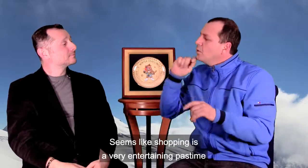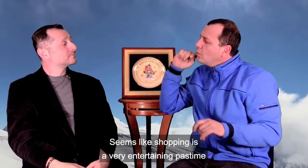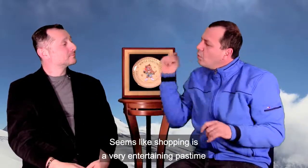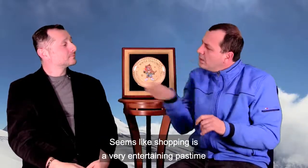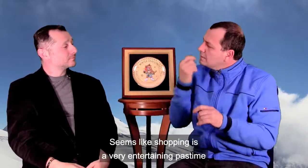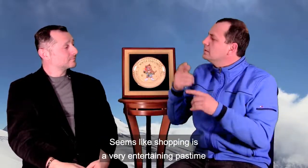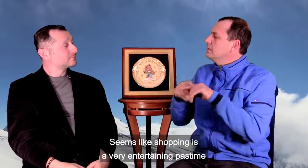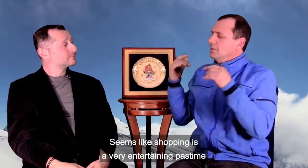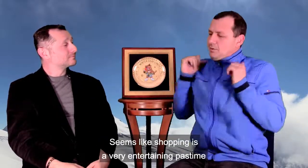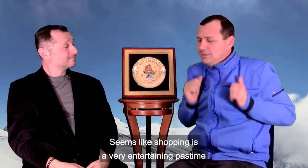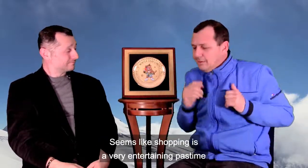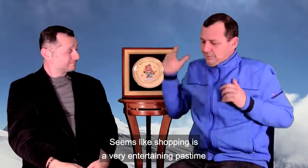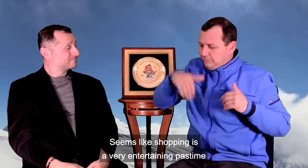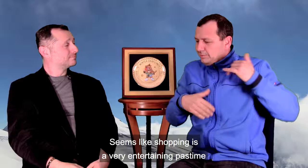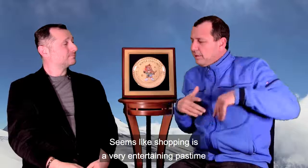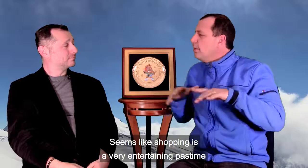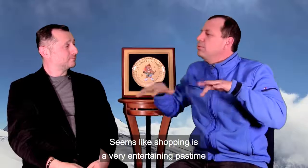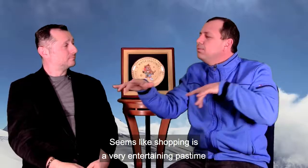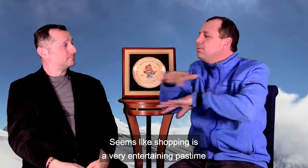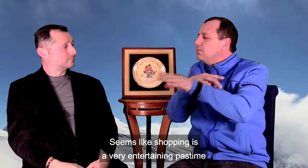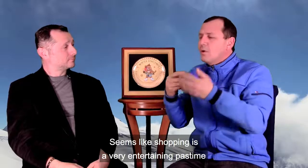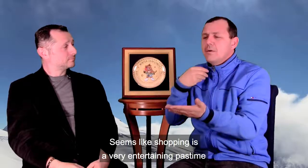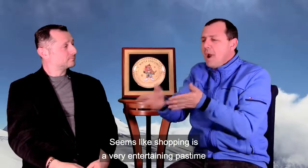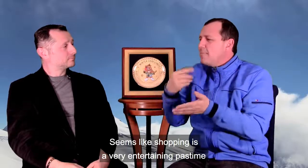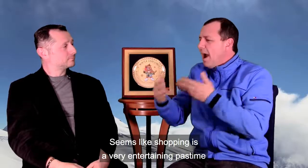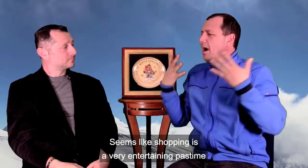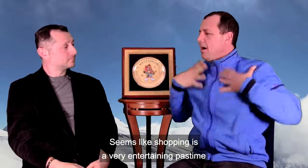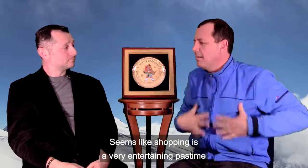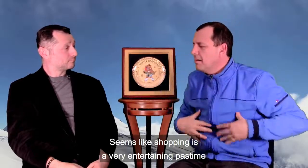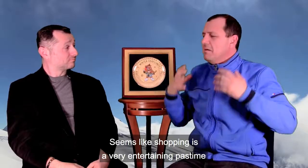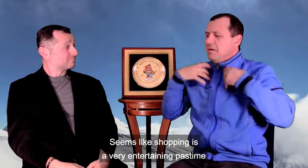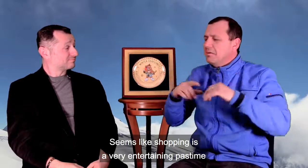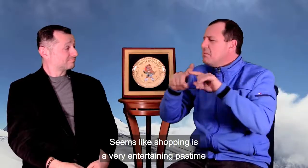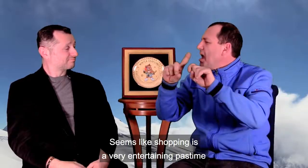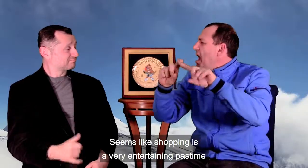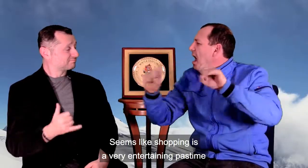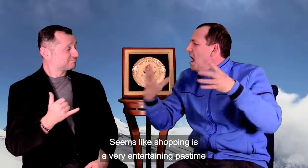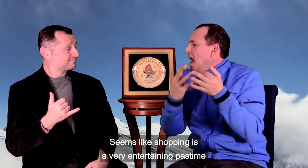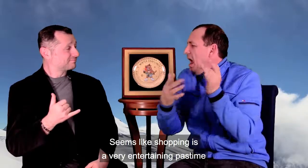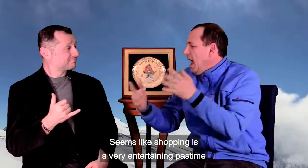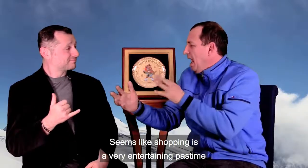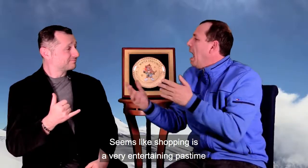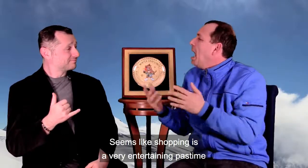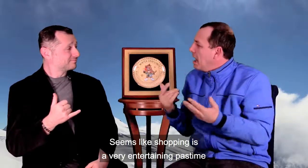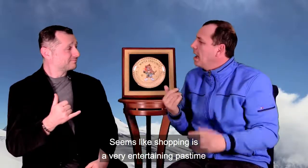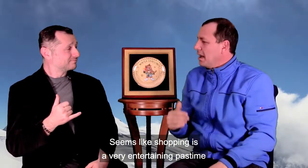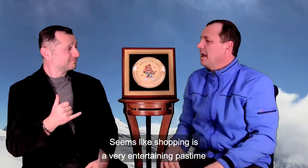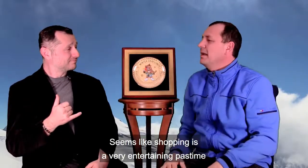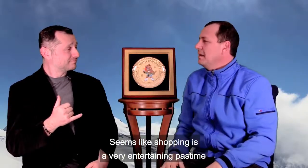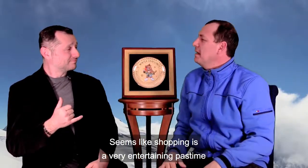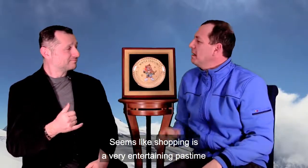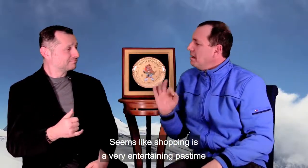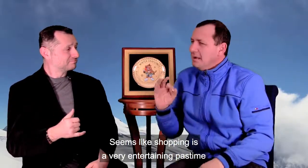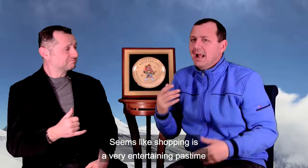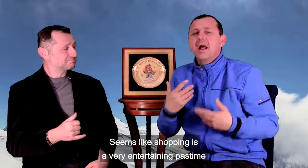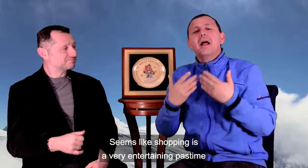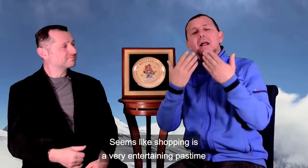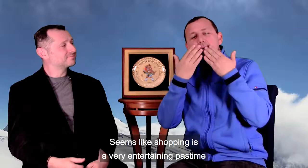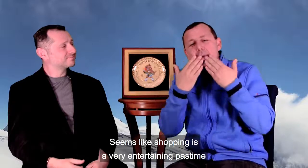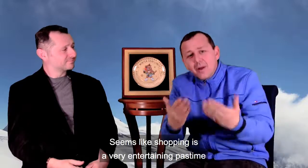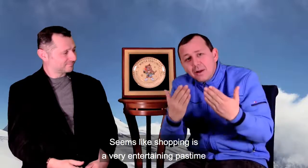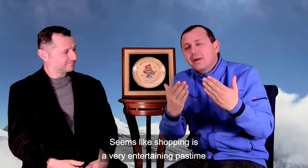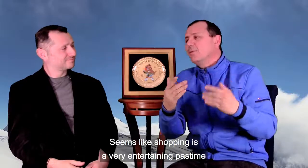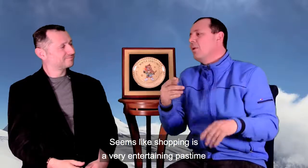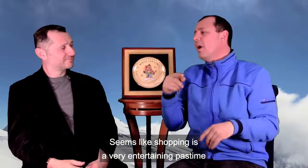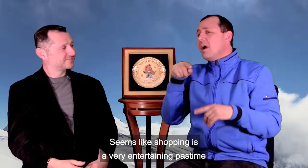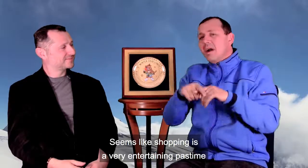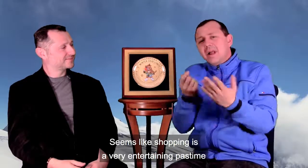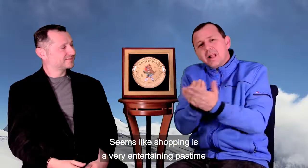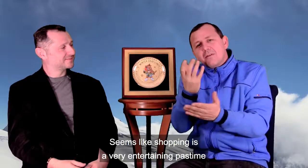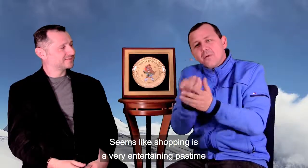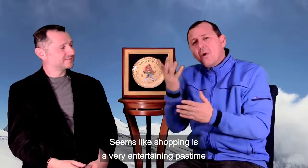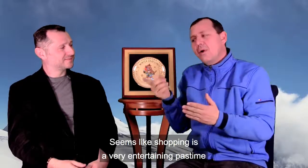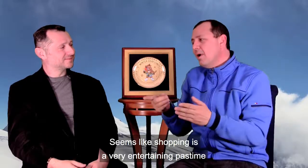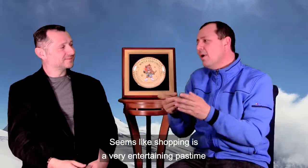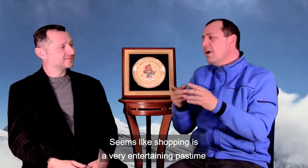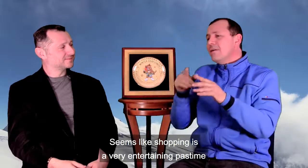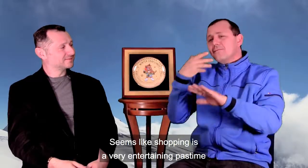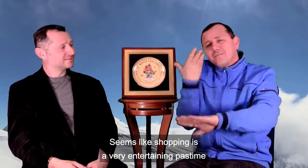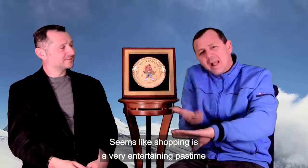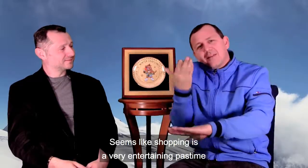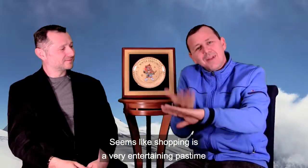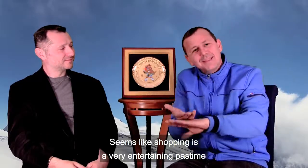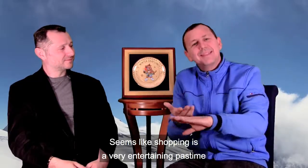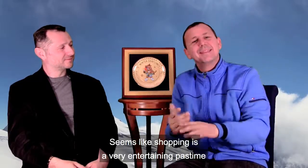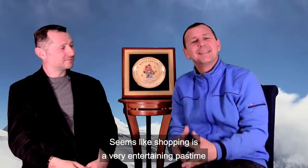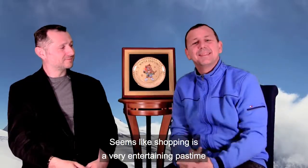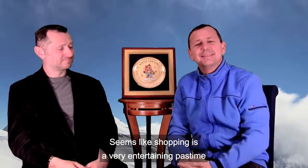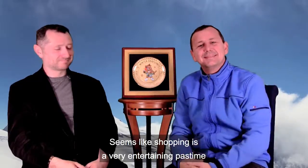Seems like shopping is a very entertaining pastime